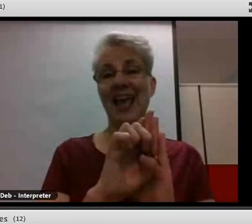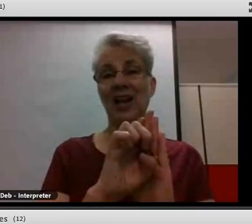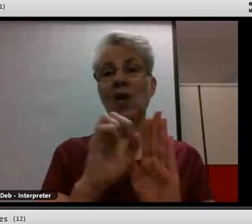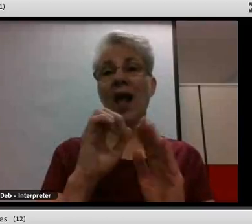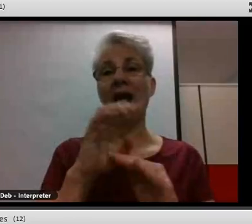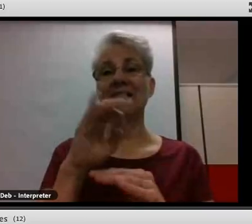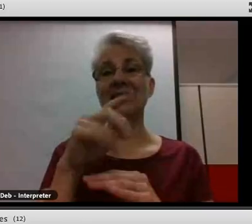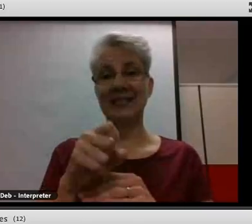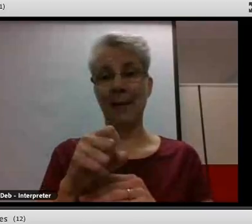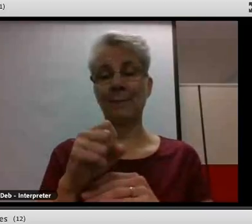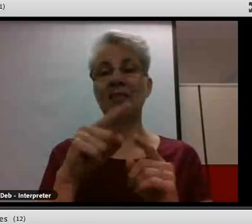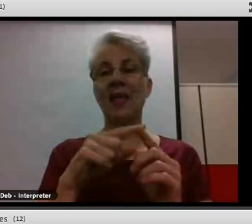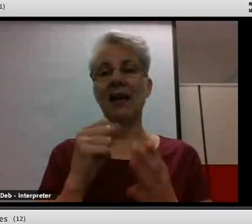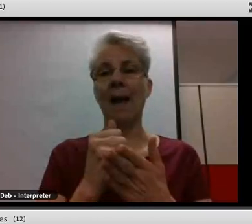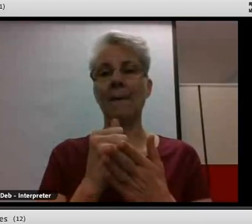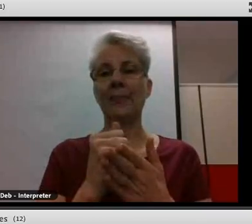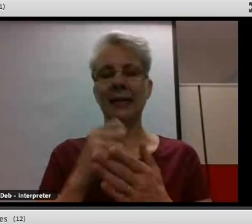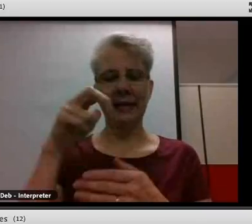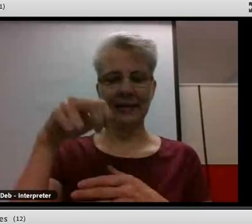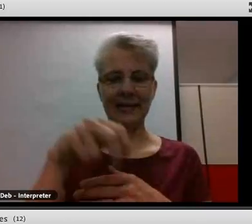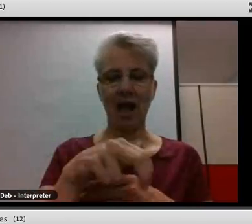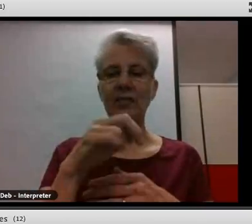is extended loan periods,